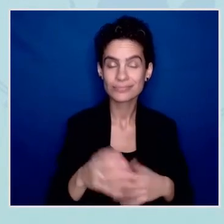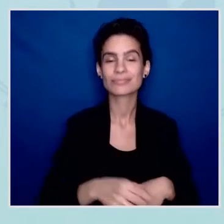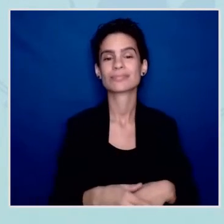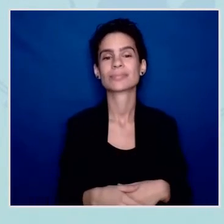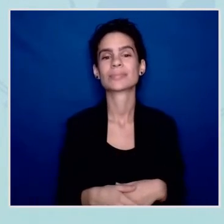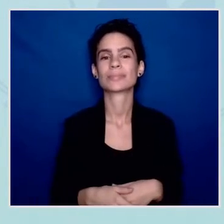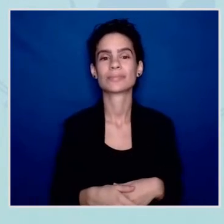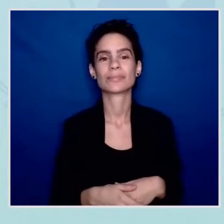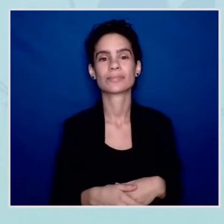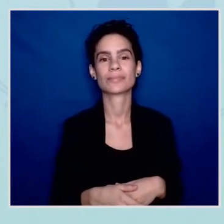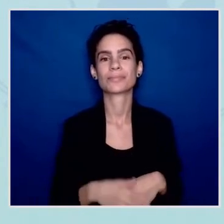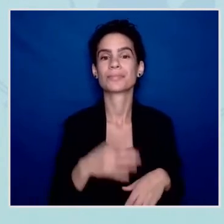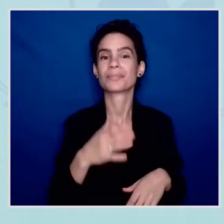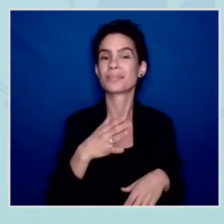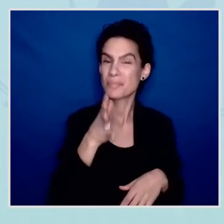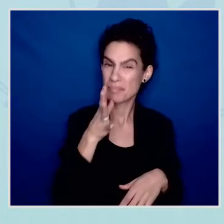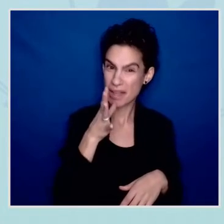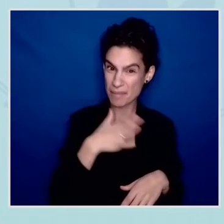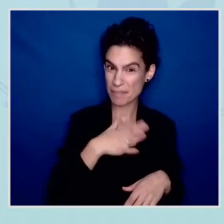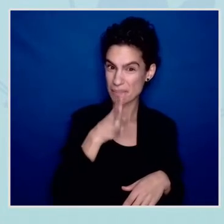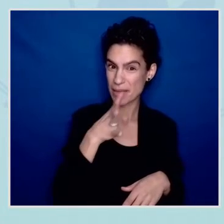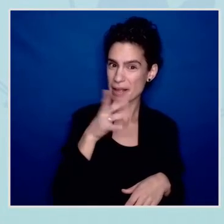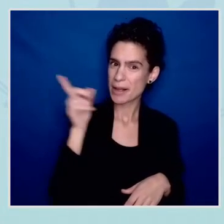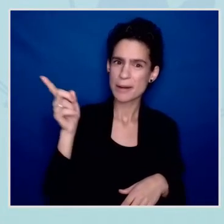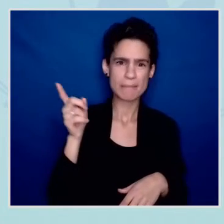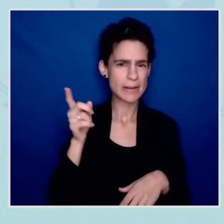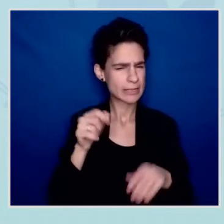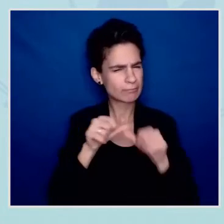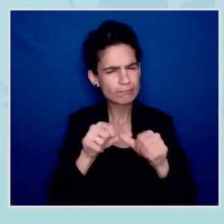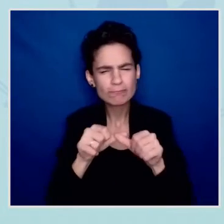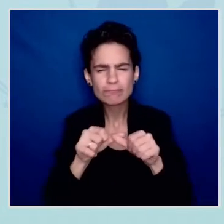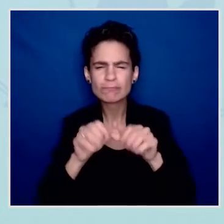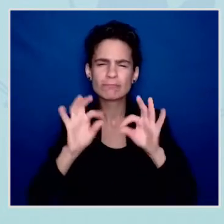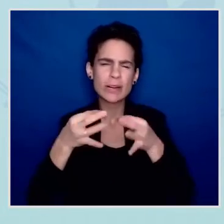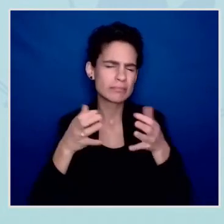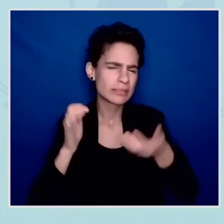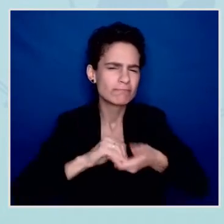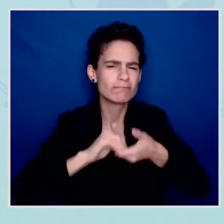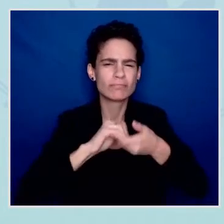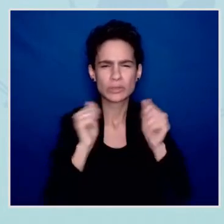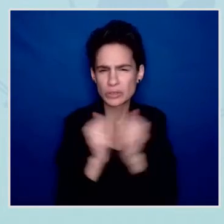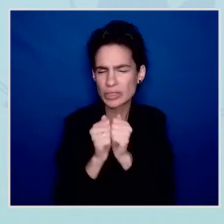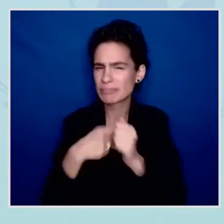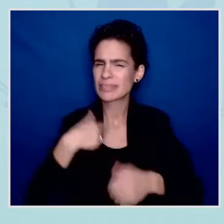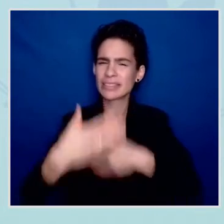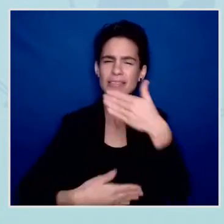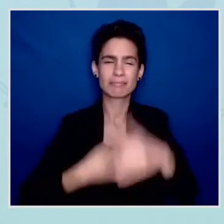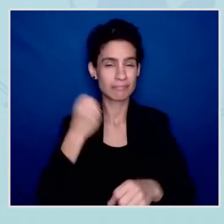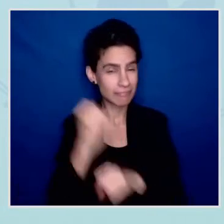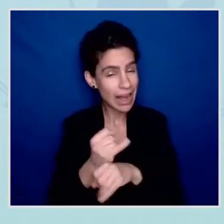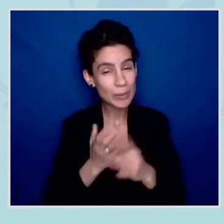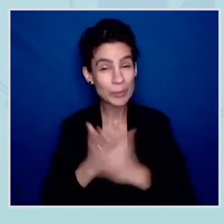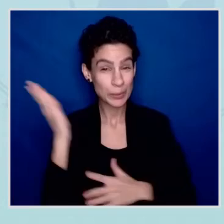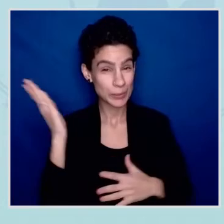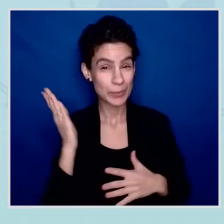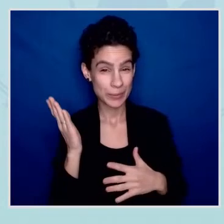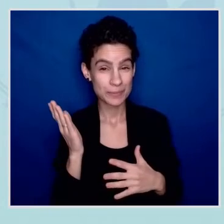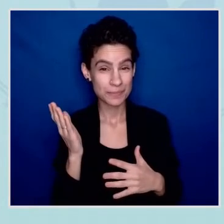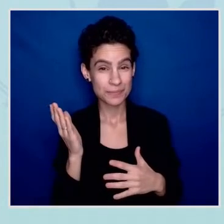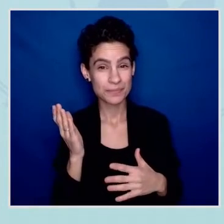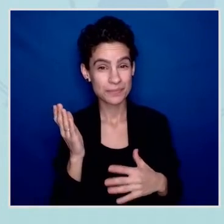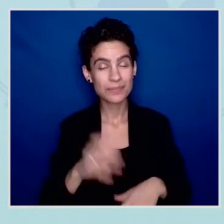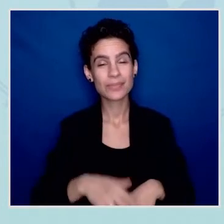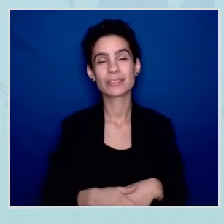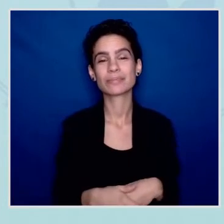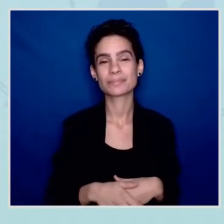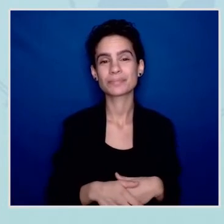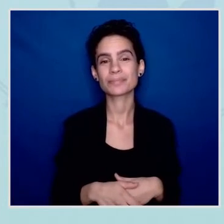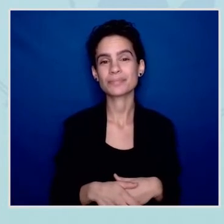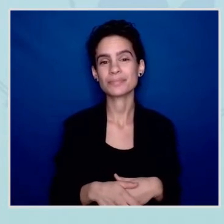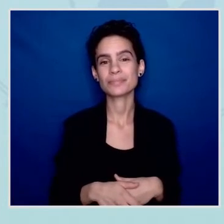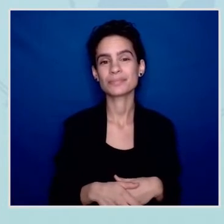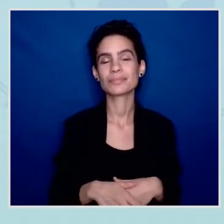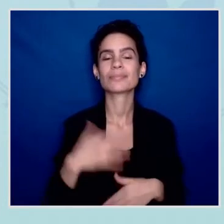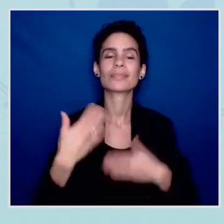BACK, CUT BACK TO MAKE IT